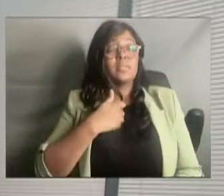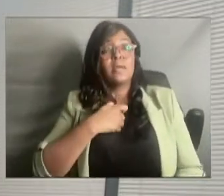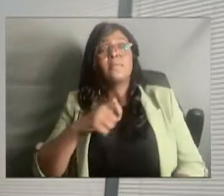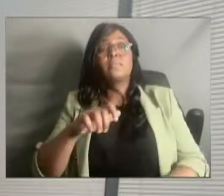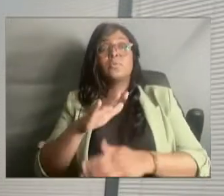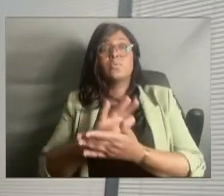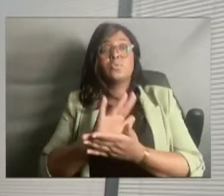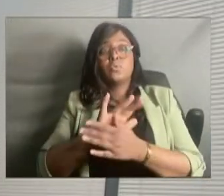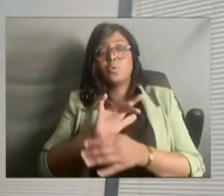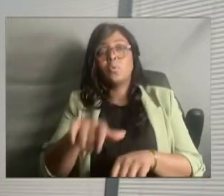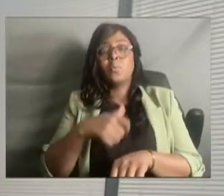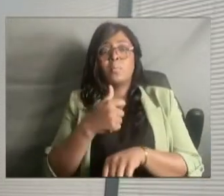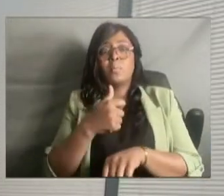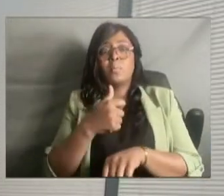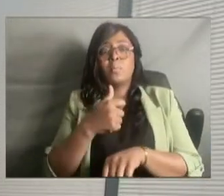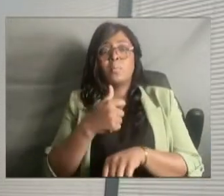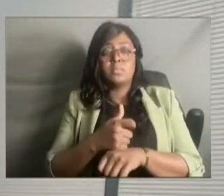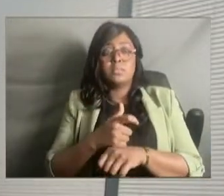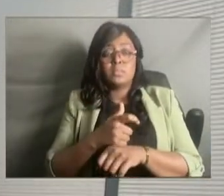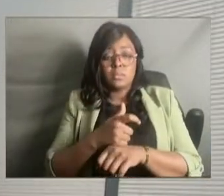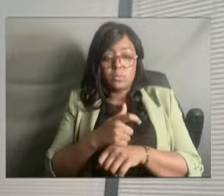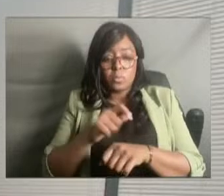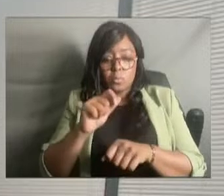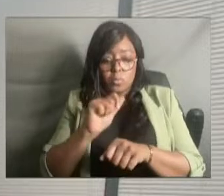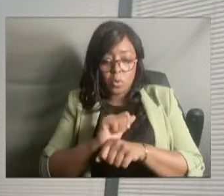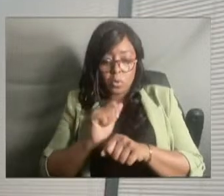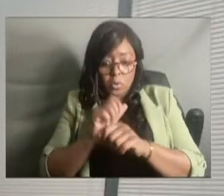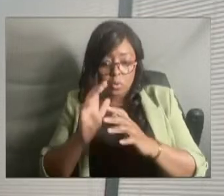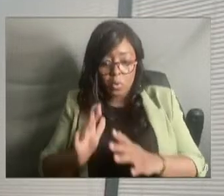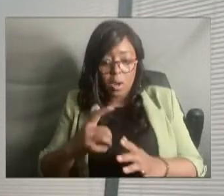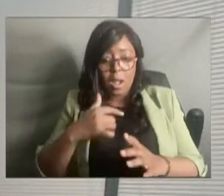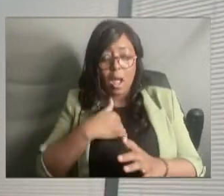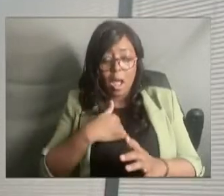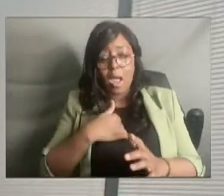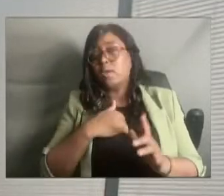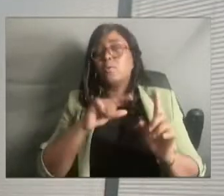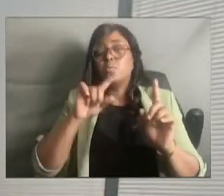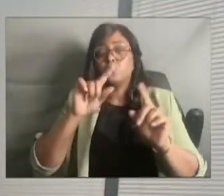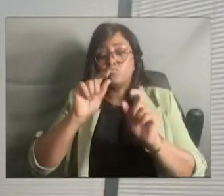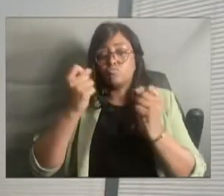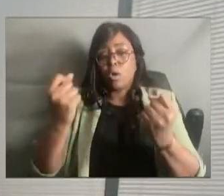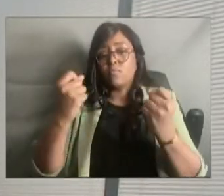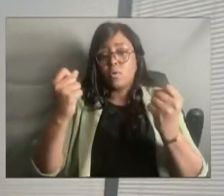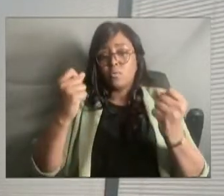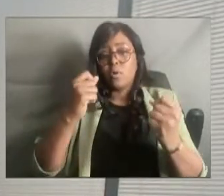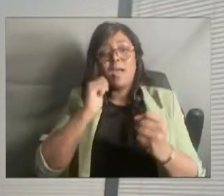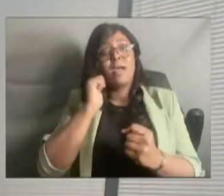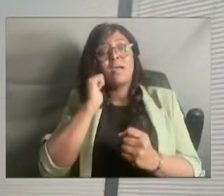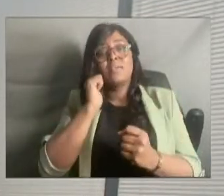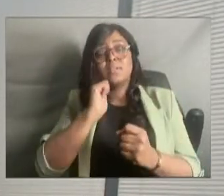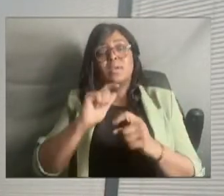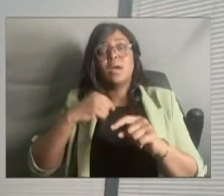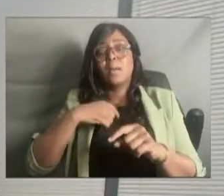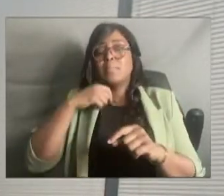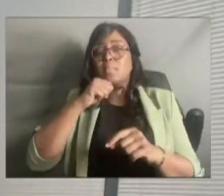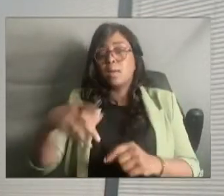that. As a school based employee, I drive to meetings several times a month and I'm not reimbursed for gas. This is